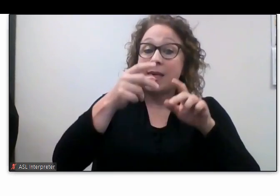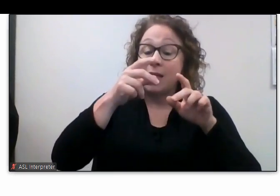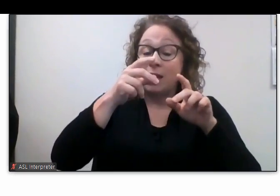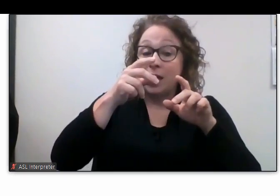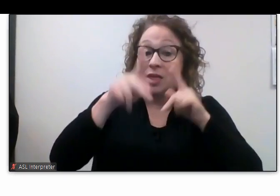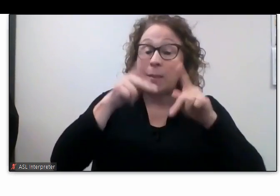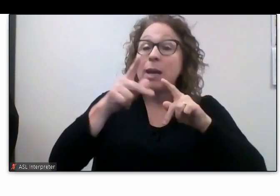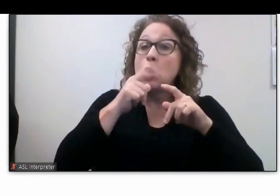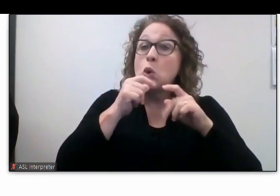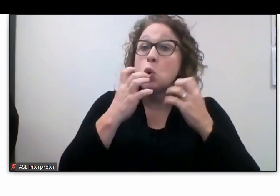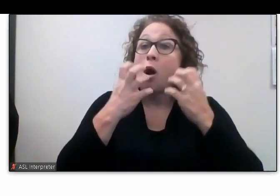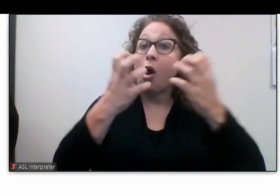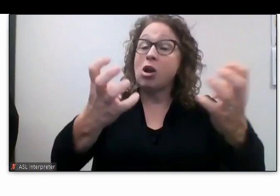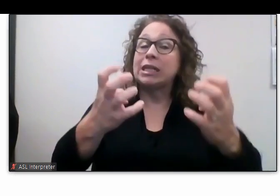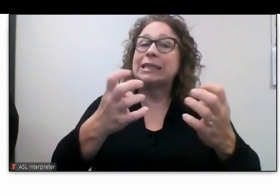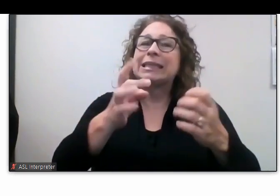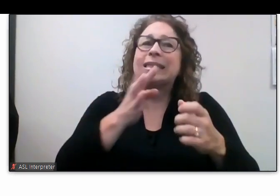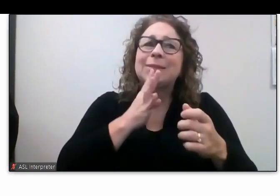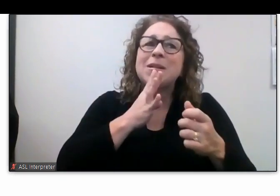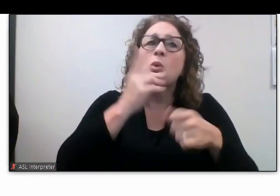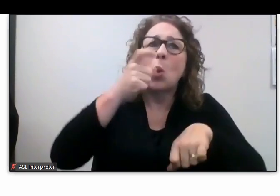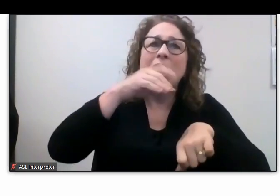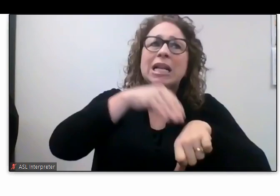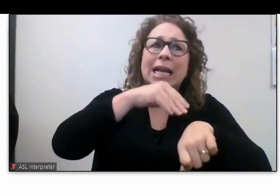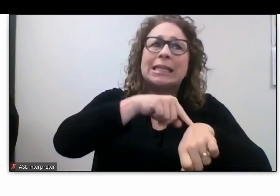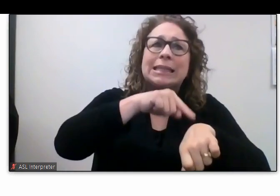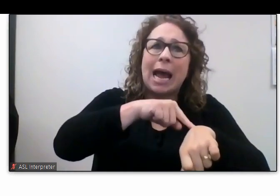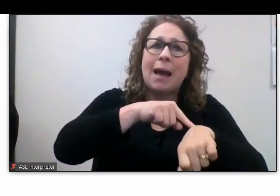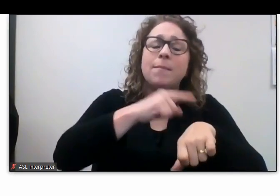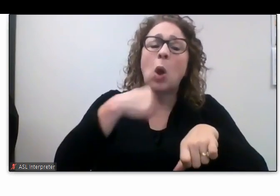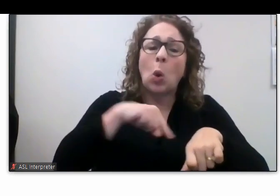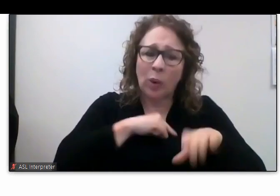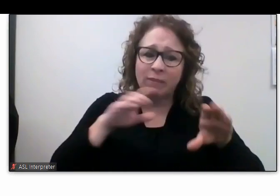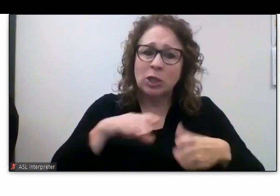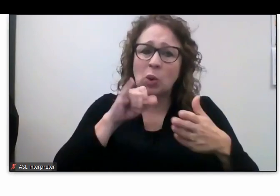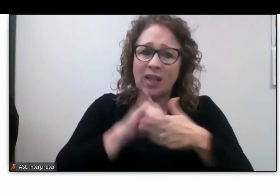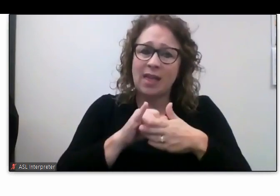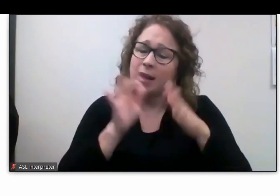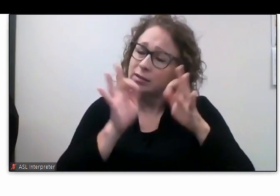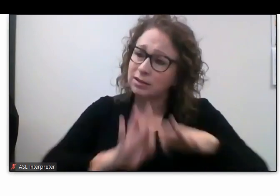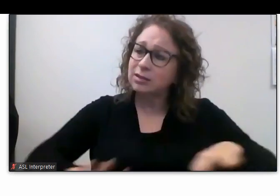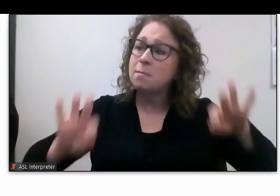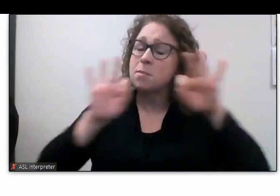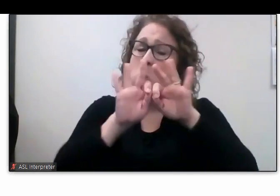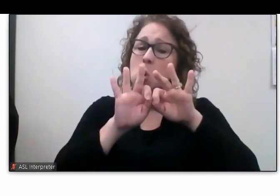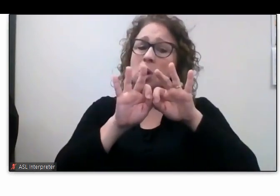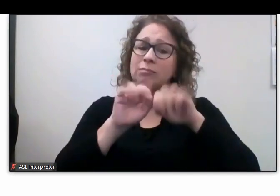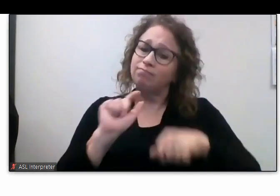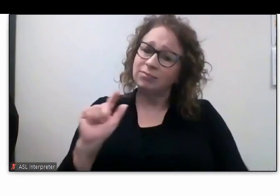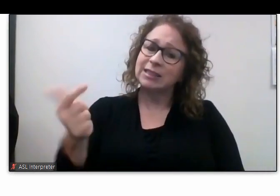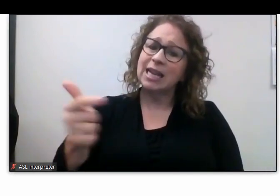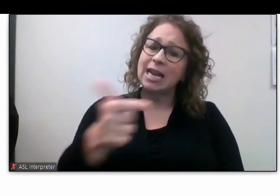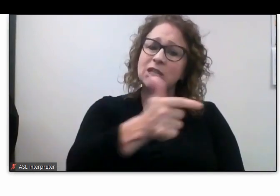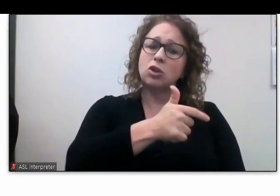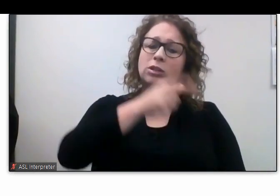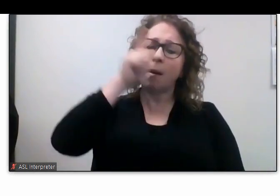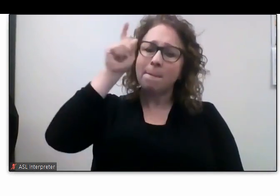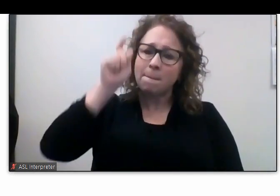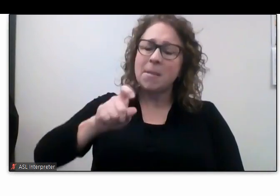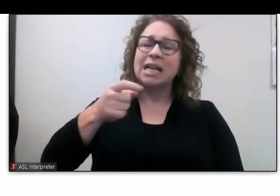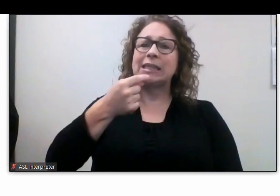and as we have been doing on this webinar it's important for the participant to introduce themselves before speaking,